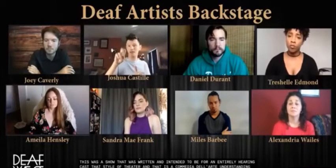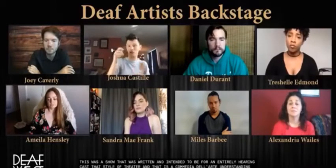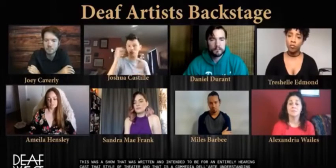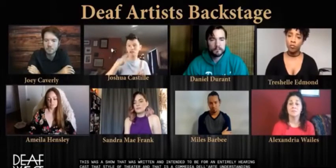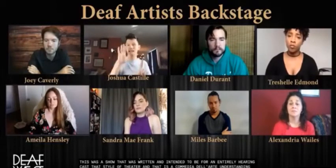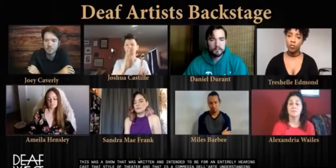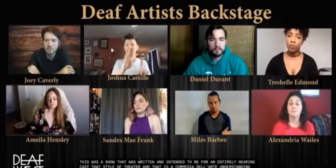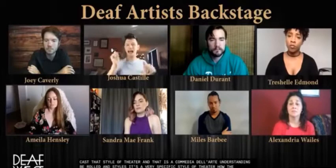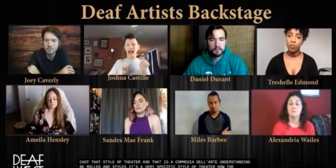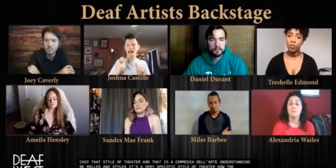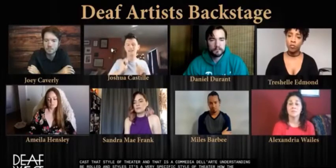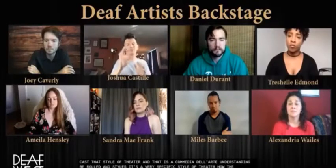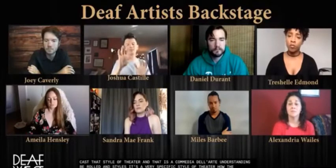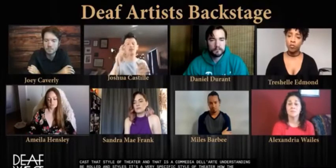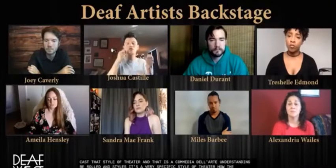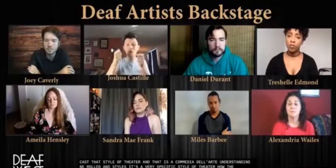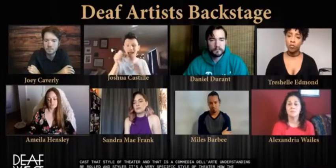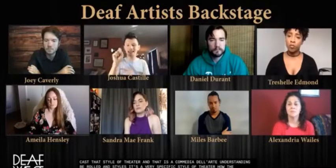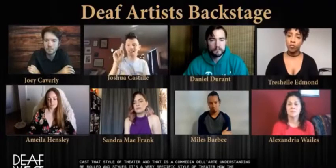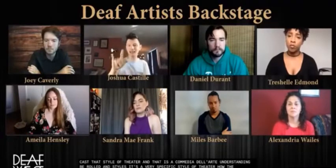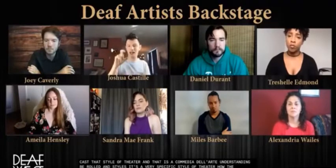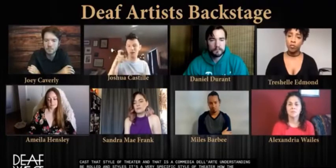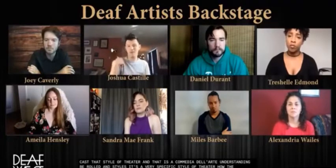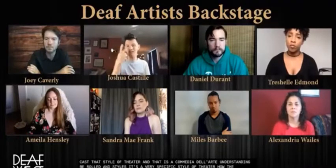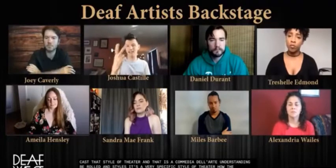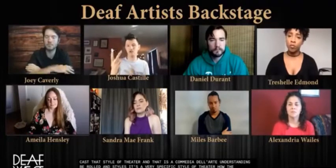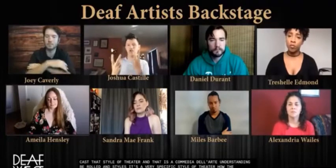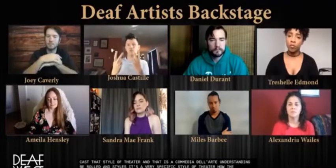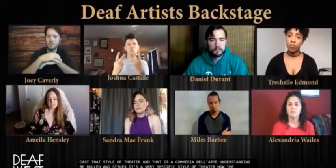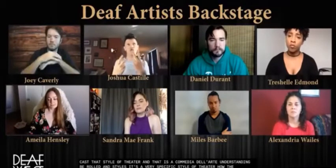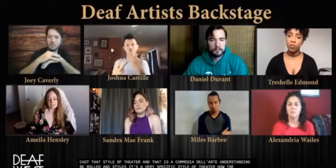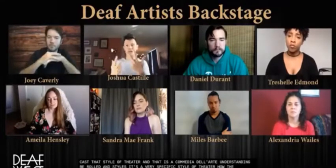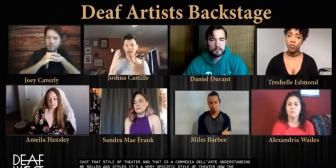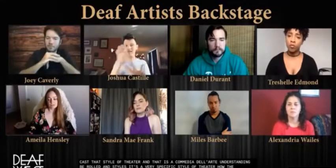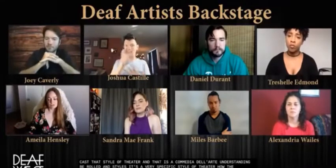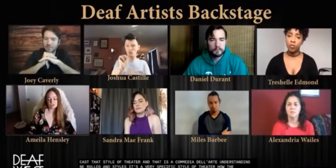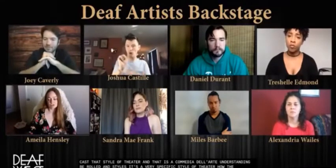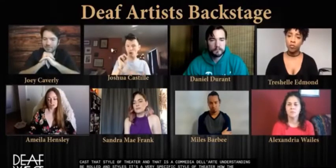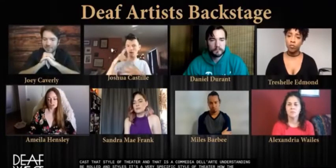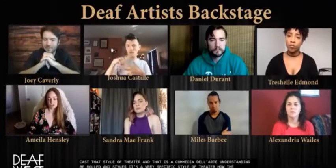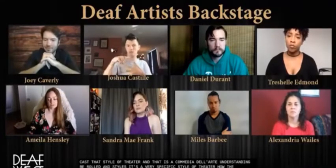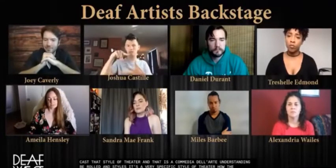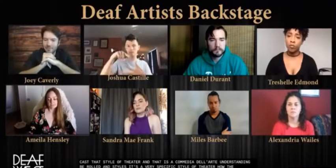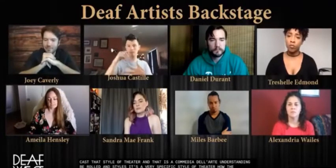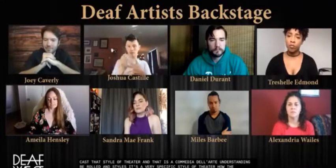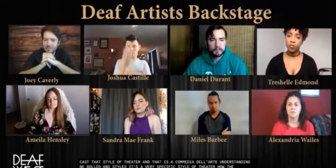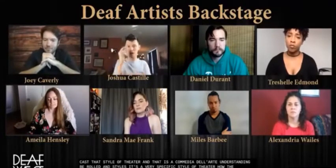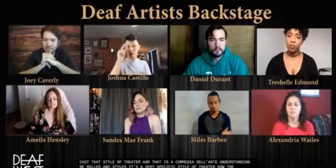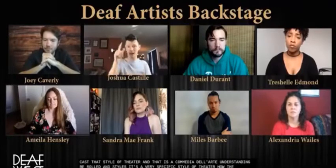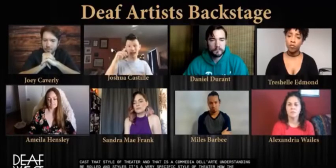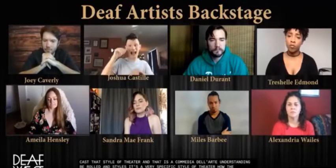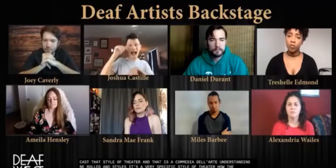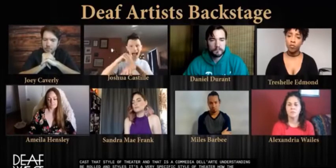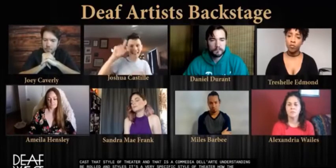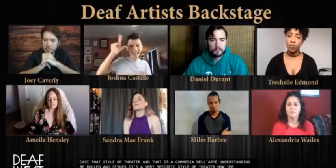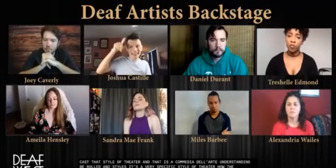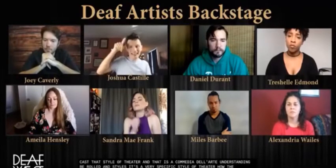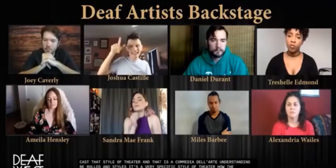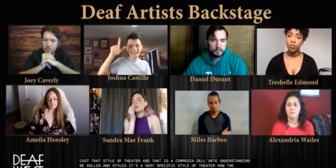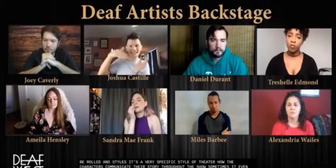Michael Arden has a directing style you can see three of his works, ‘Spring Awakening’.